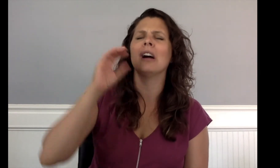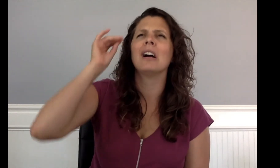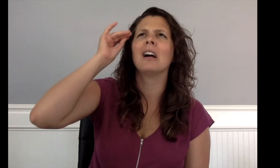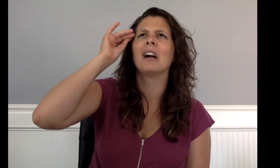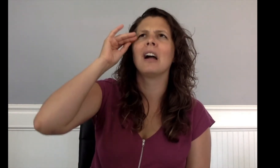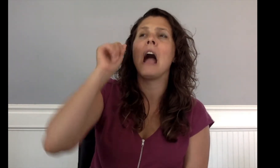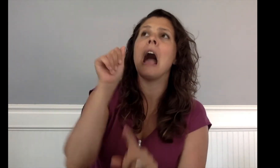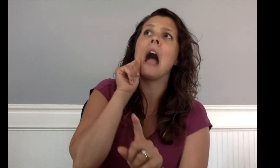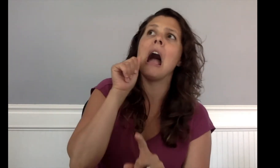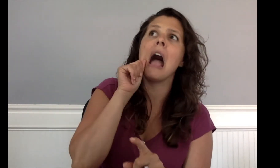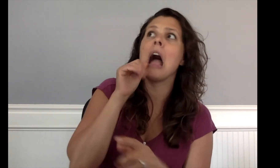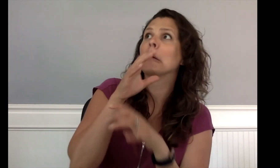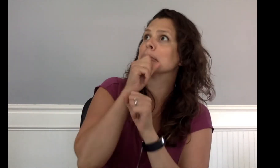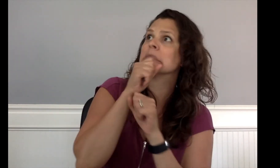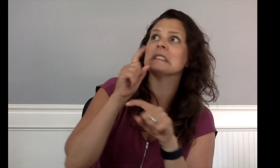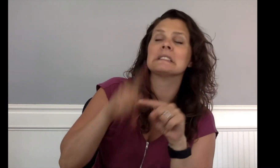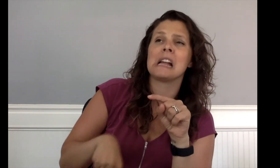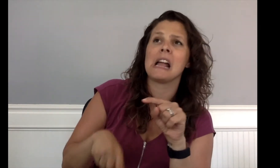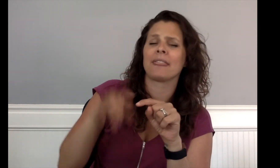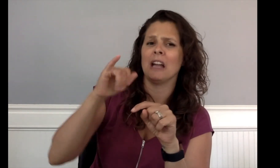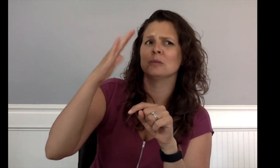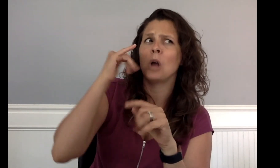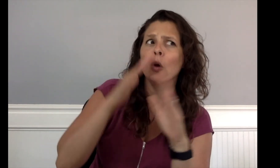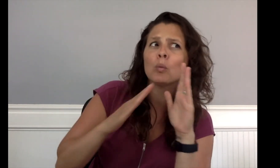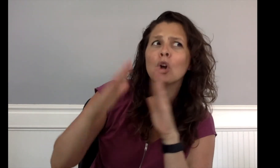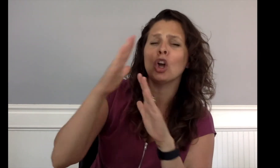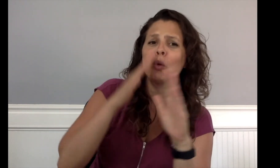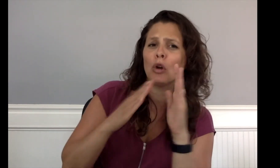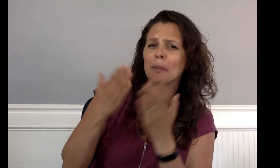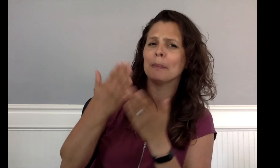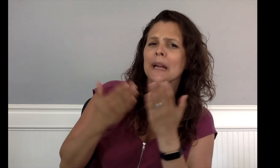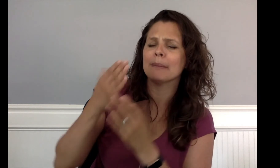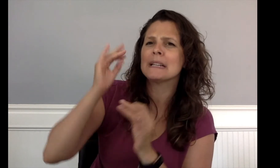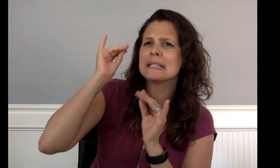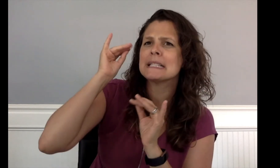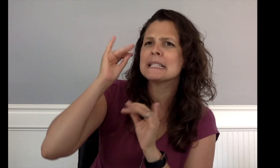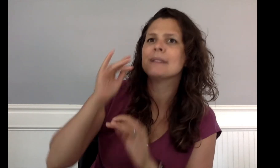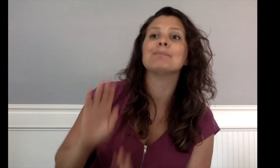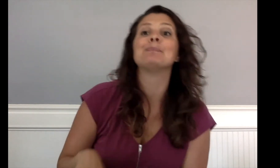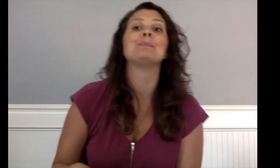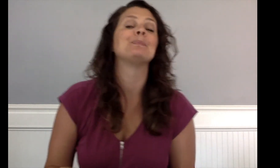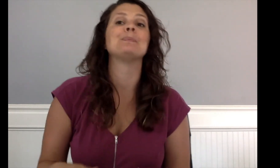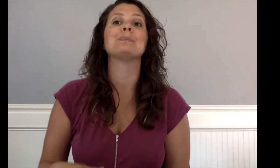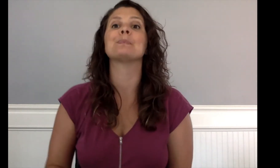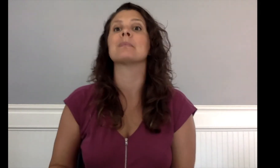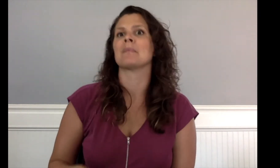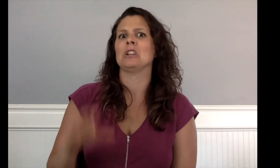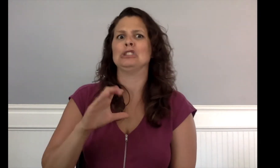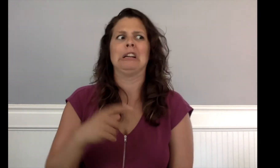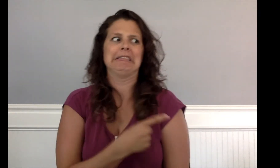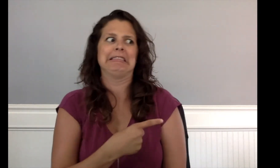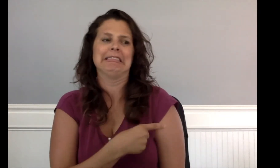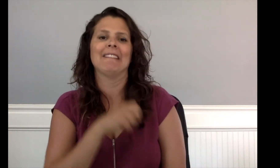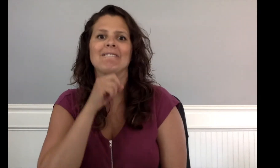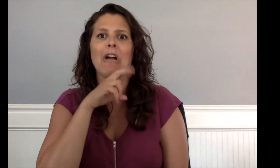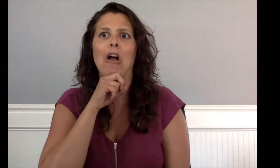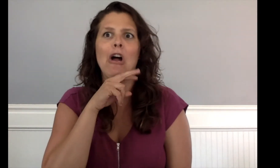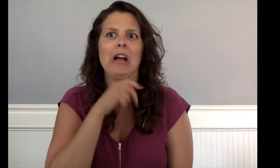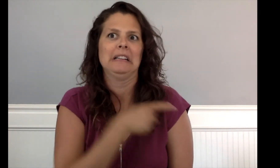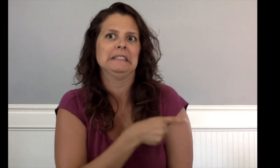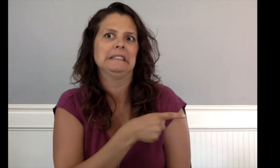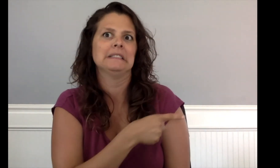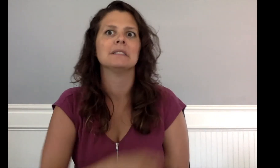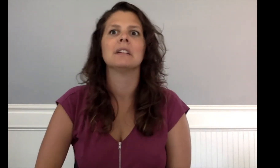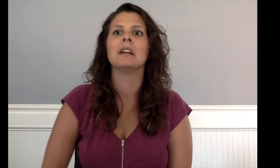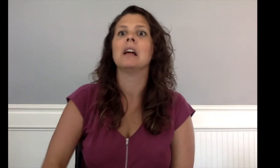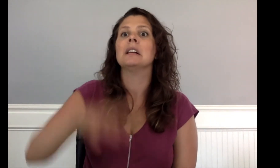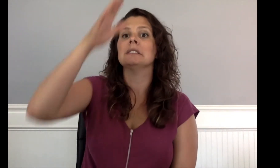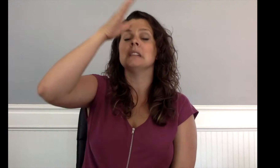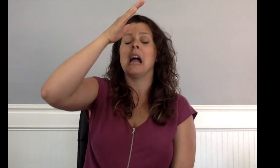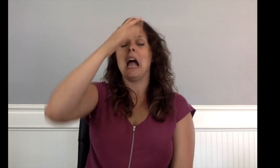Charlie nudged Frog and pointed to the couch.